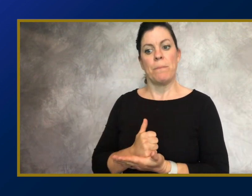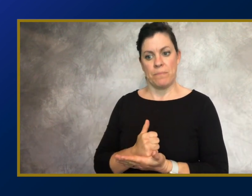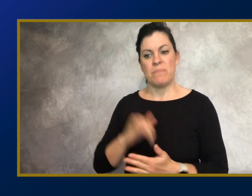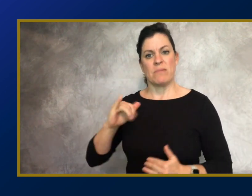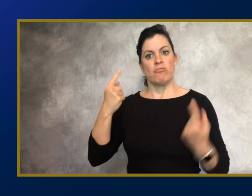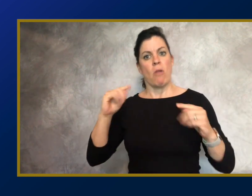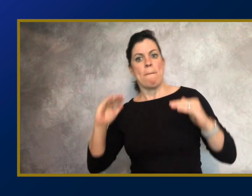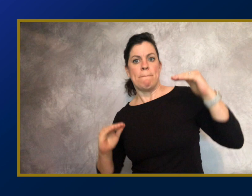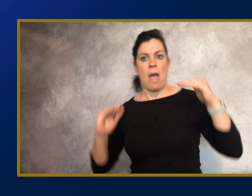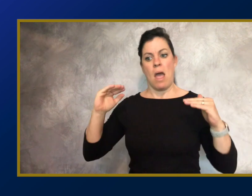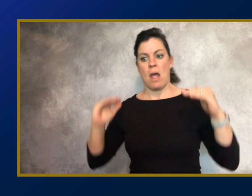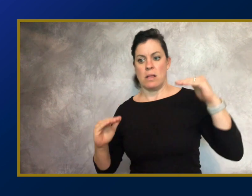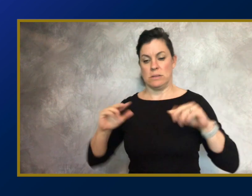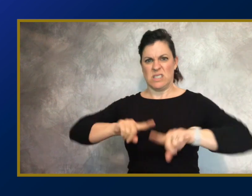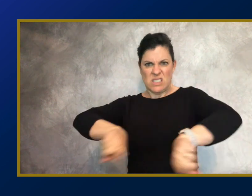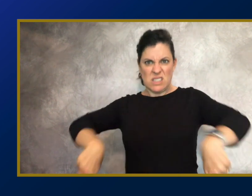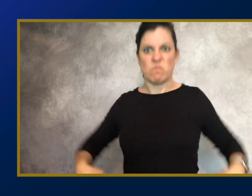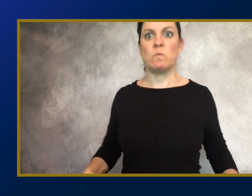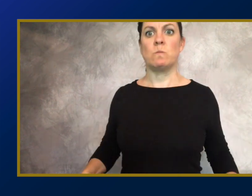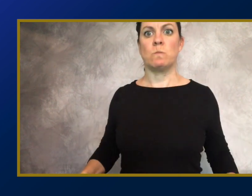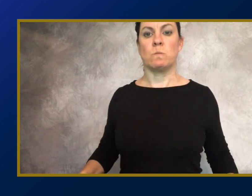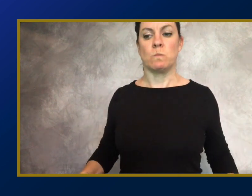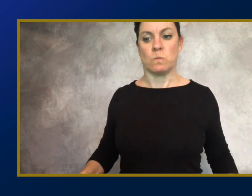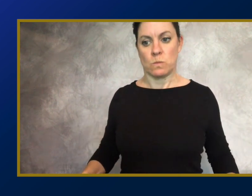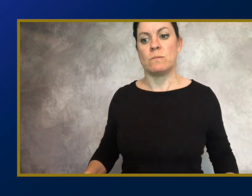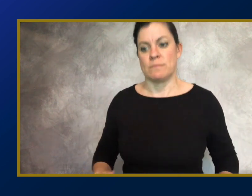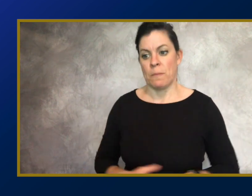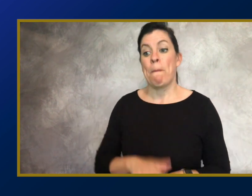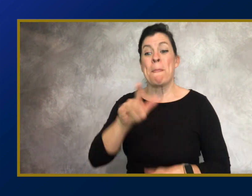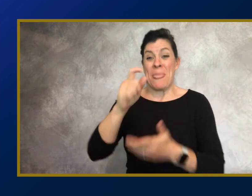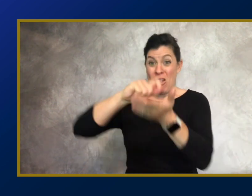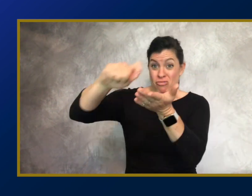upright and then write, writing involves a lot of tinier, tinier muscles. And if you don't have the